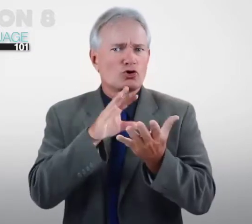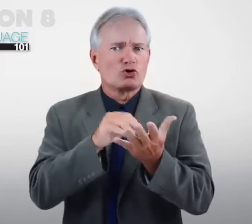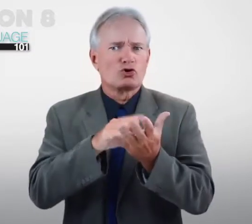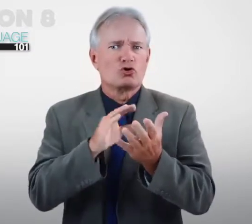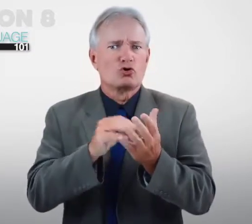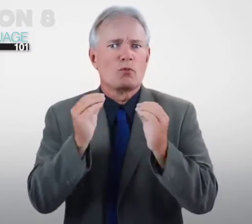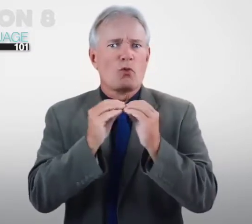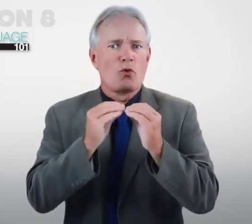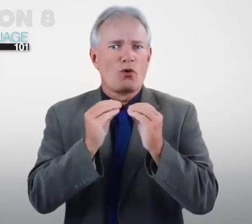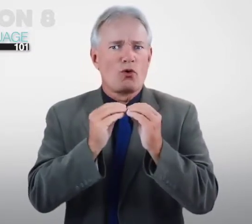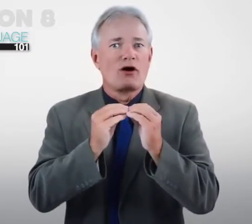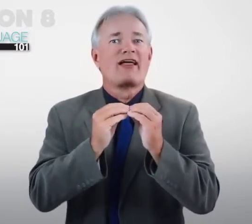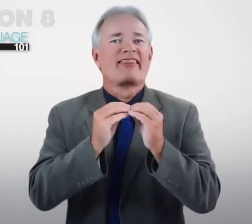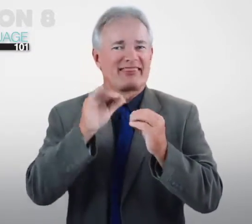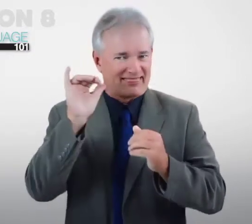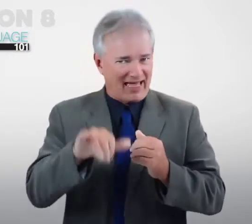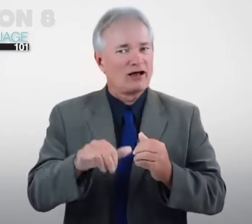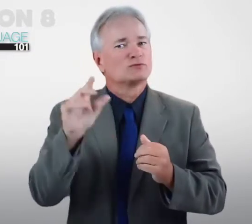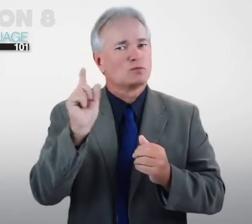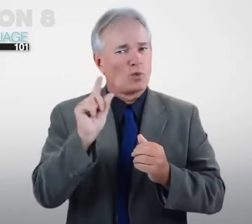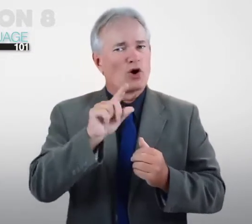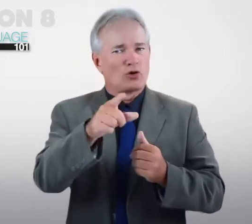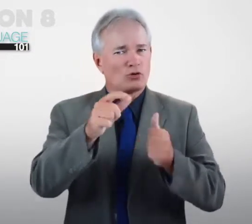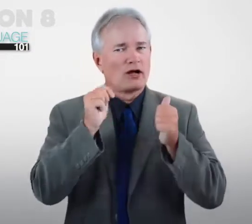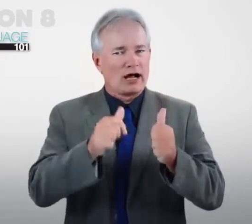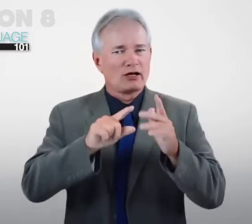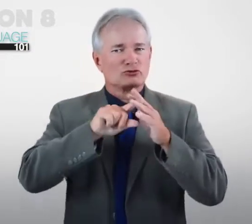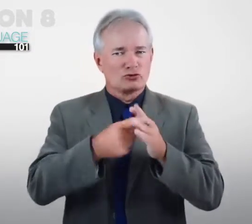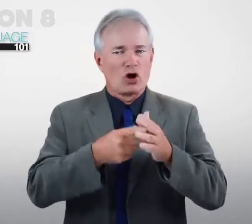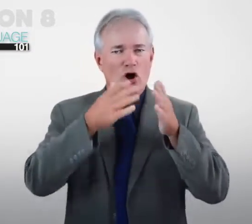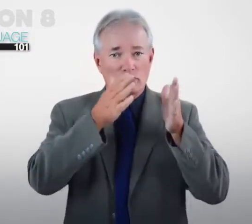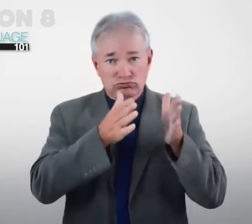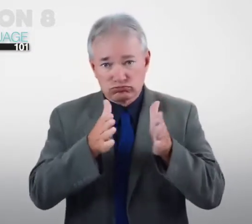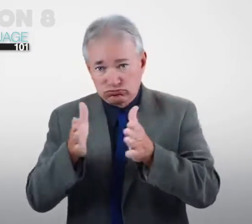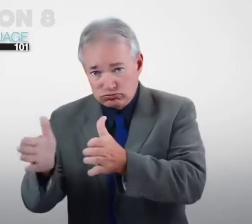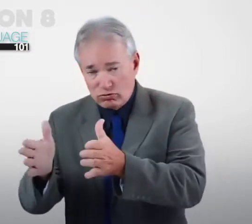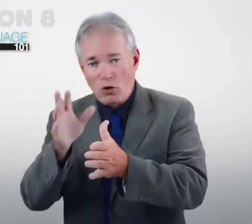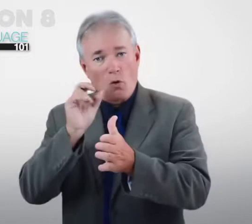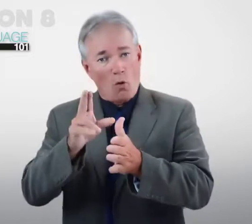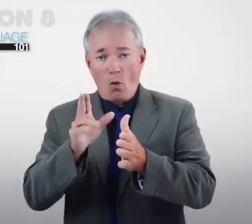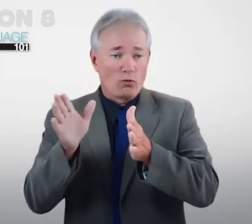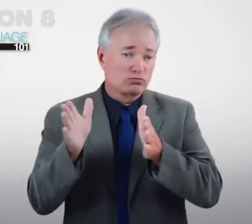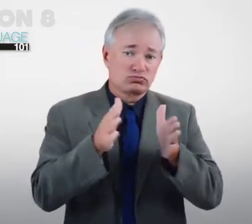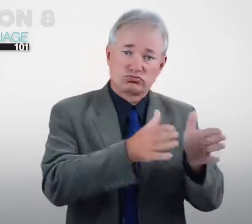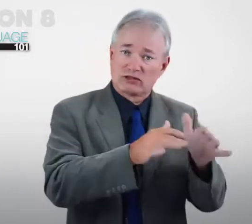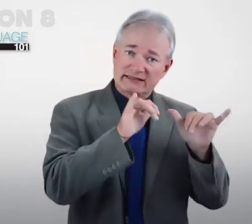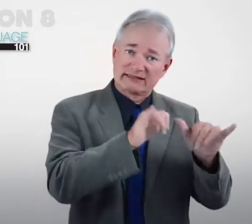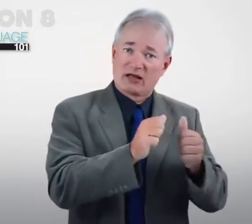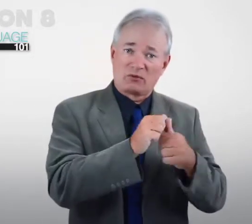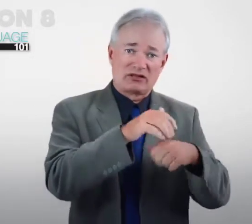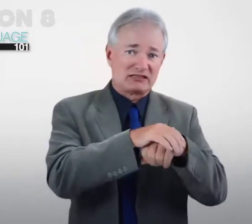And later, if you decide that you wanna learn more in depth of the language, then you can start picking a path,